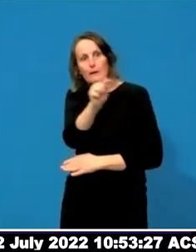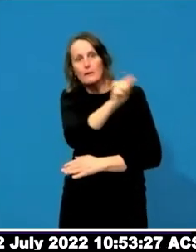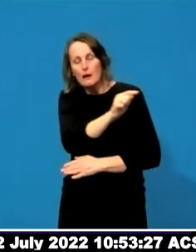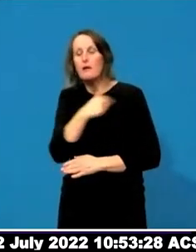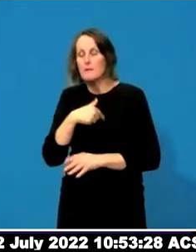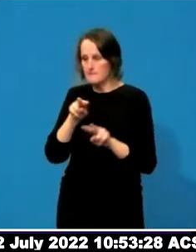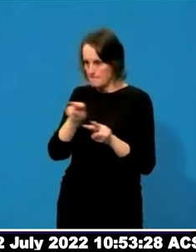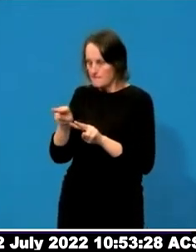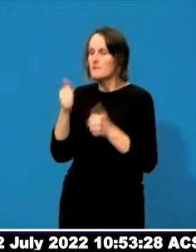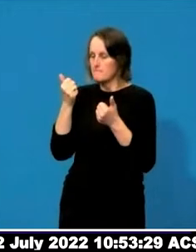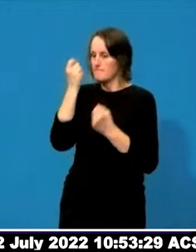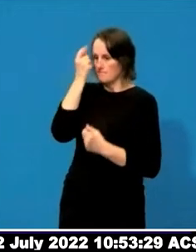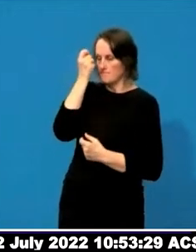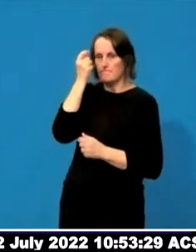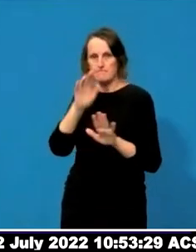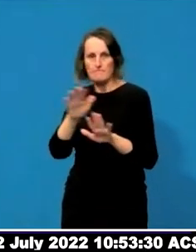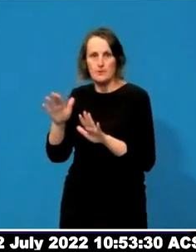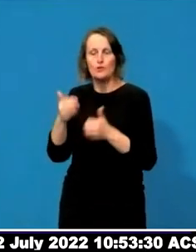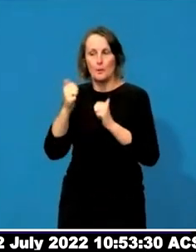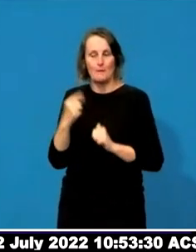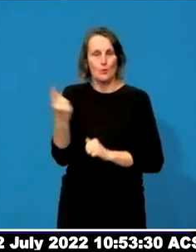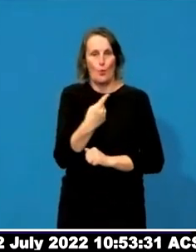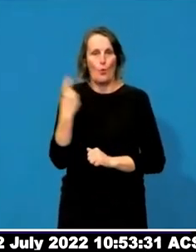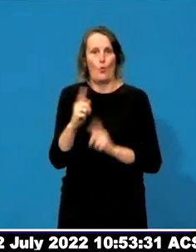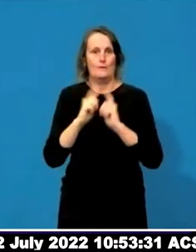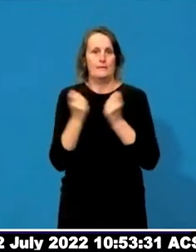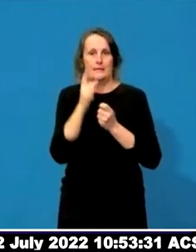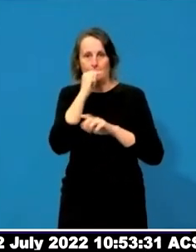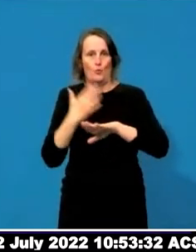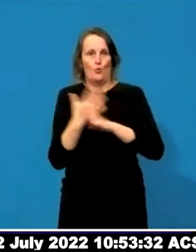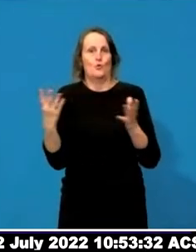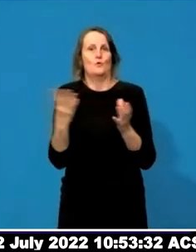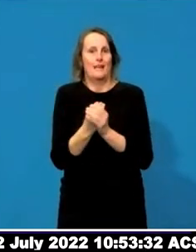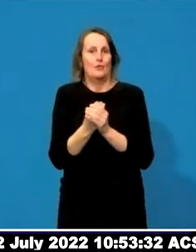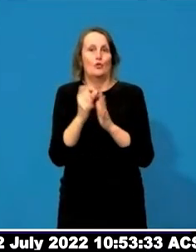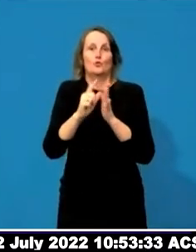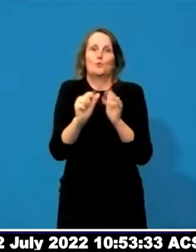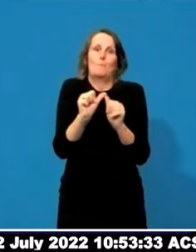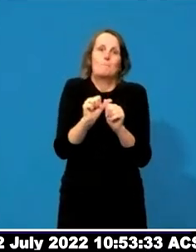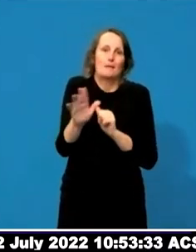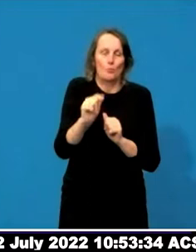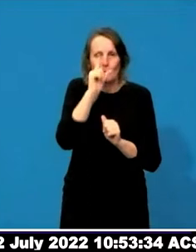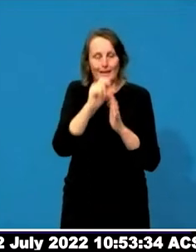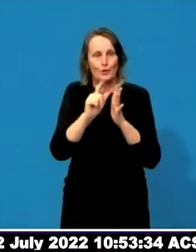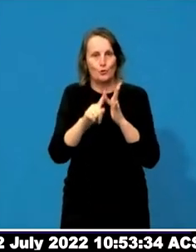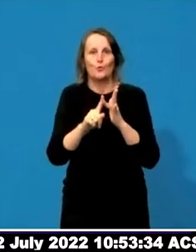so that we - we can be doing the best that we can within the resources that we have available.